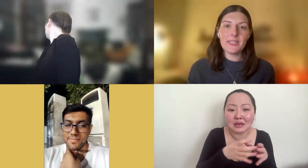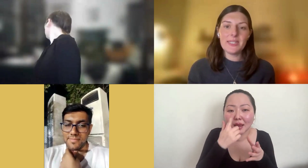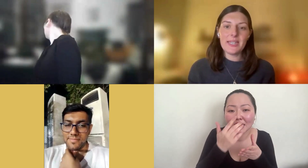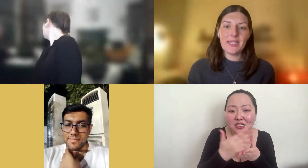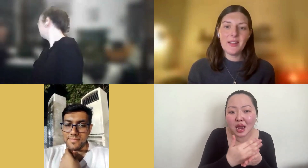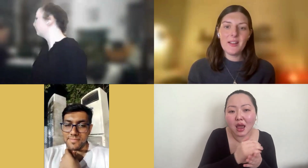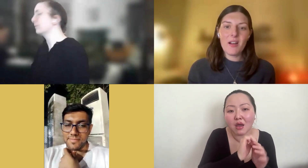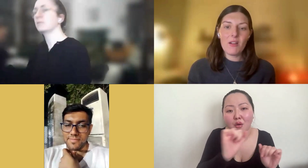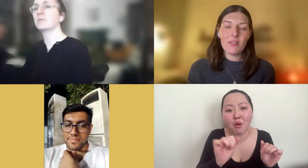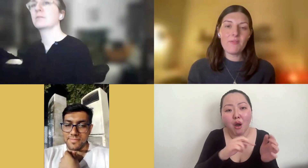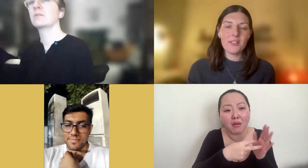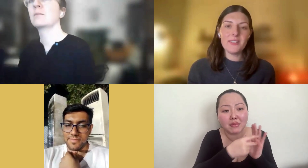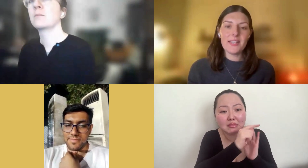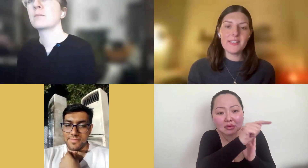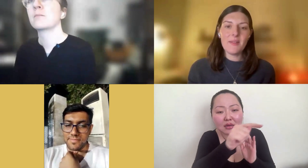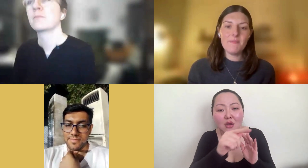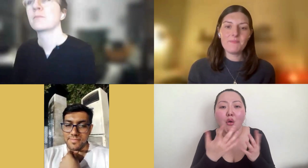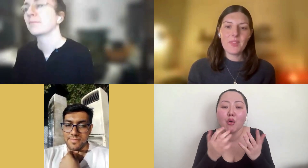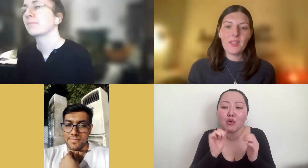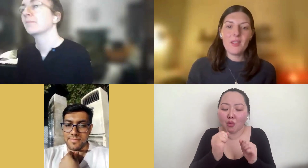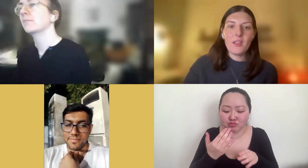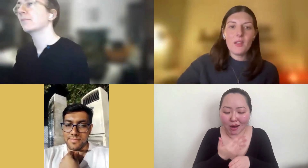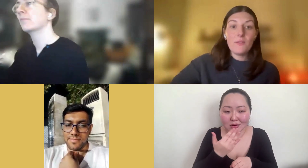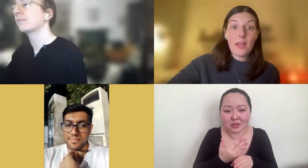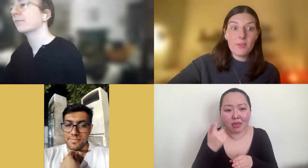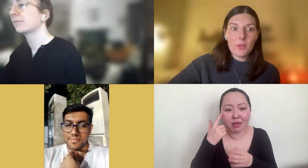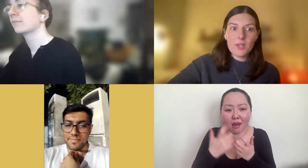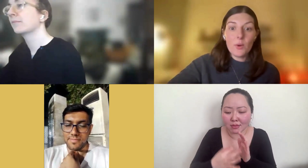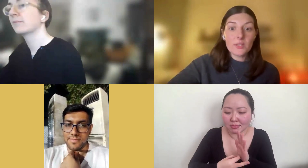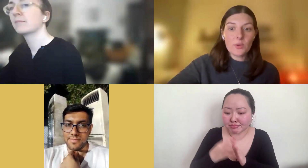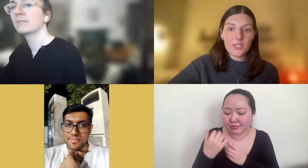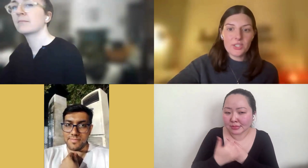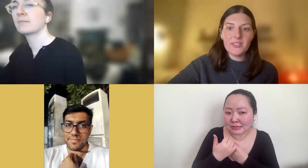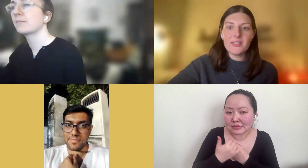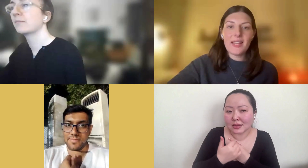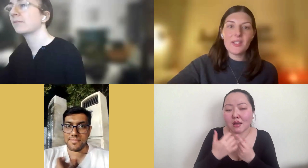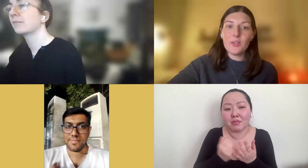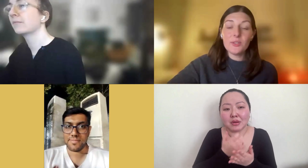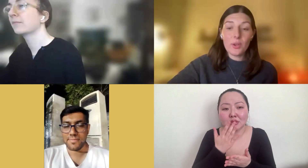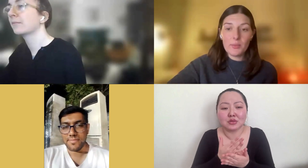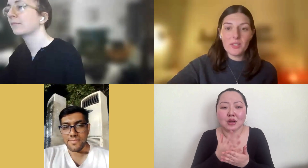accessibility are at the front and centre. To everyone who asked questions, thank you